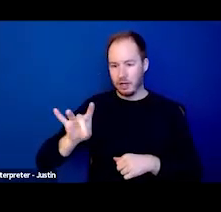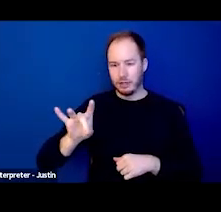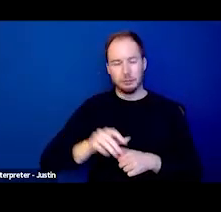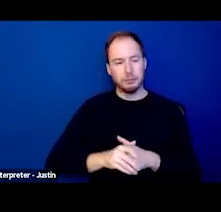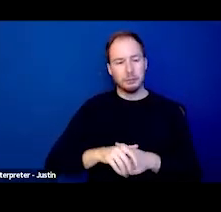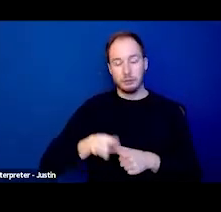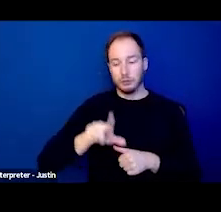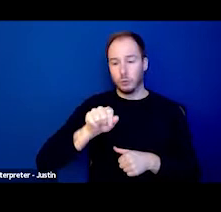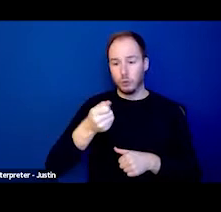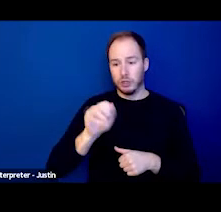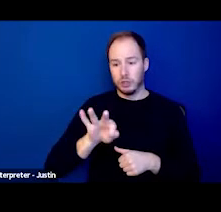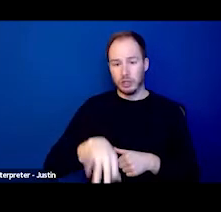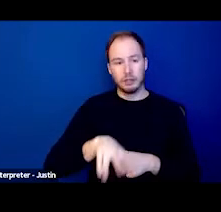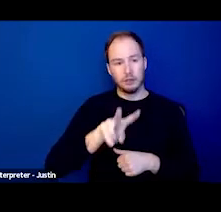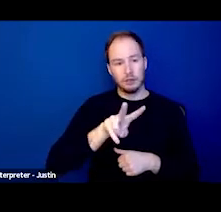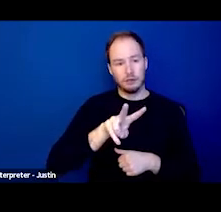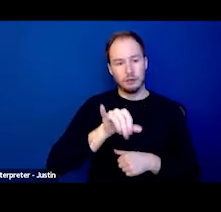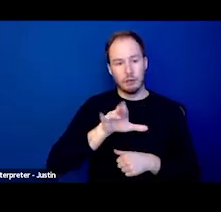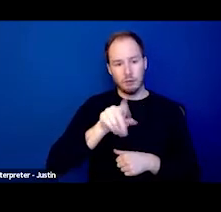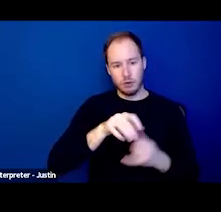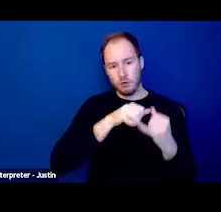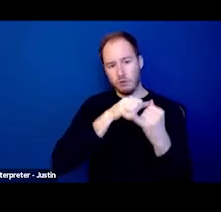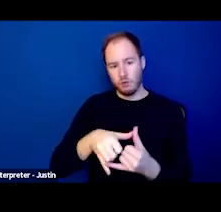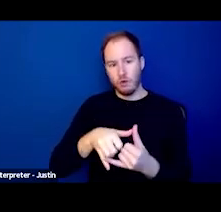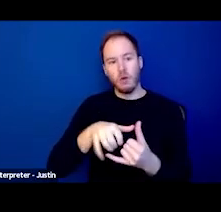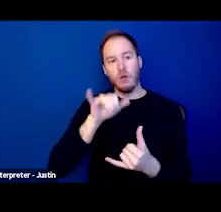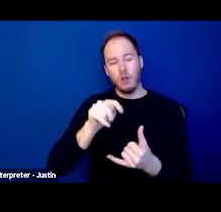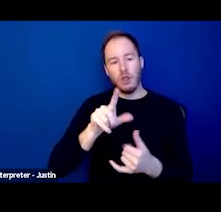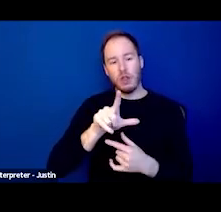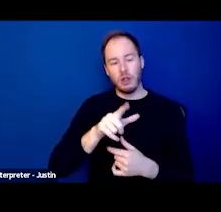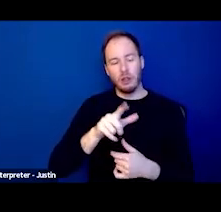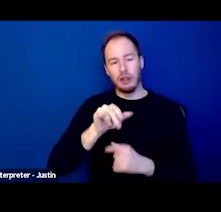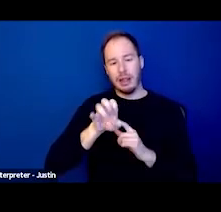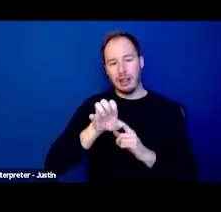In 2019, Vibrant awarded HHSC, the Lifeline Capacity Building Grant,